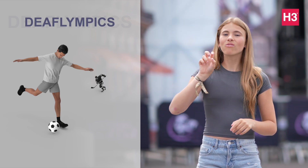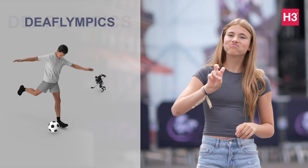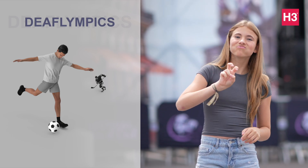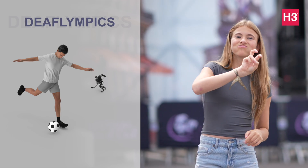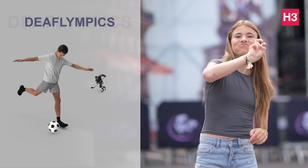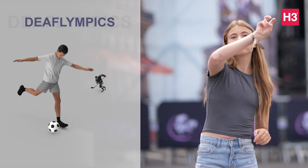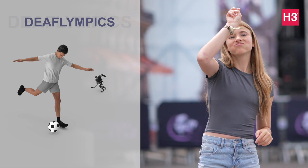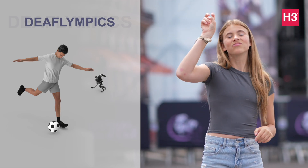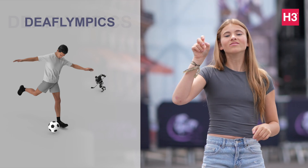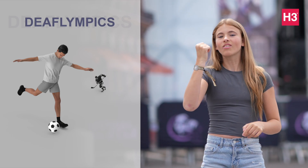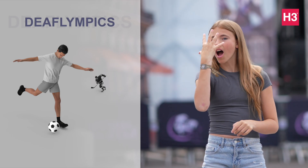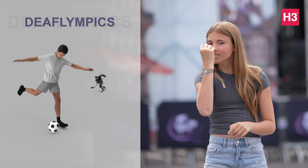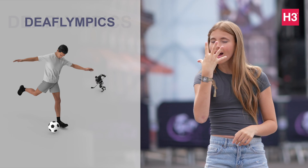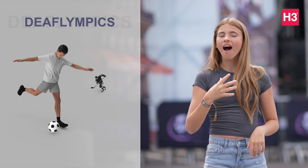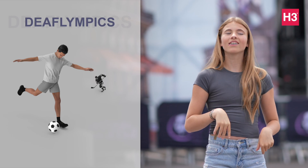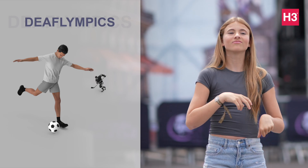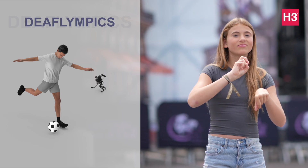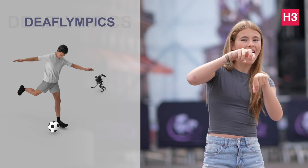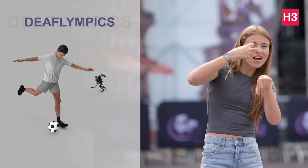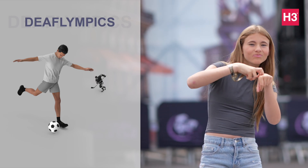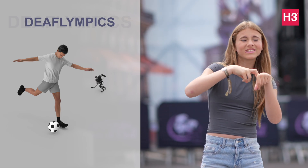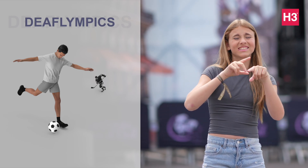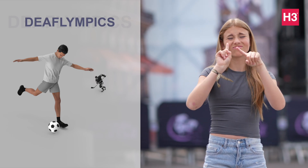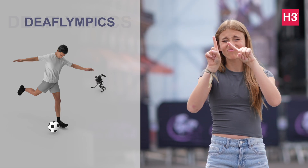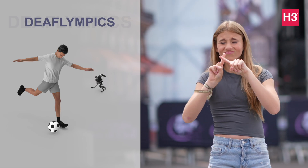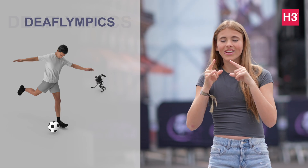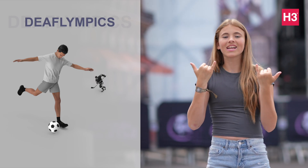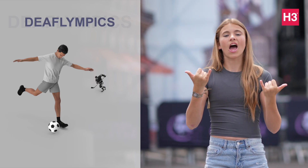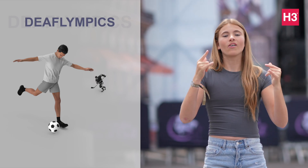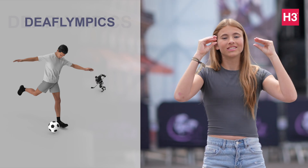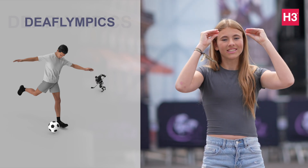He used to travel around places like Hong Kong and Ireland.